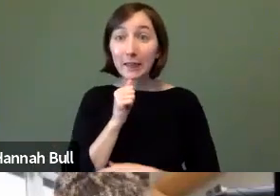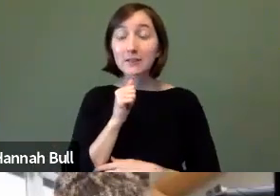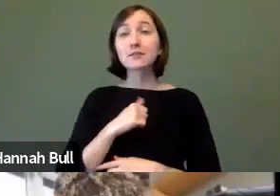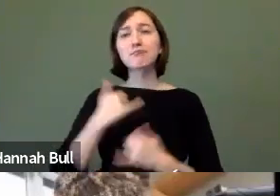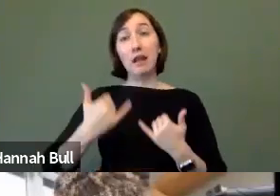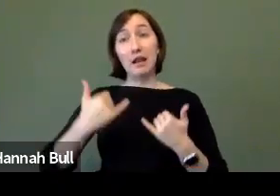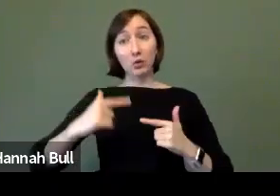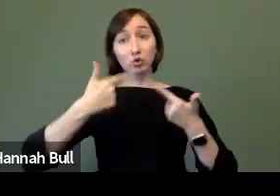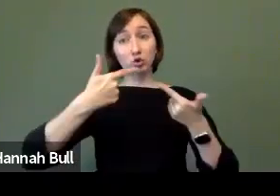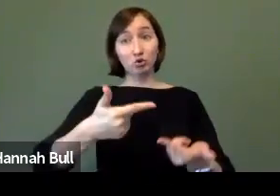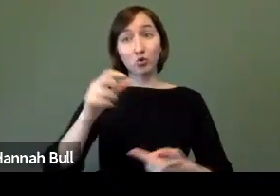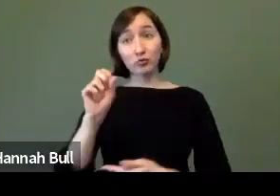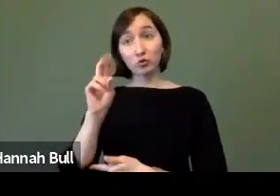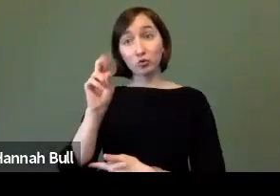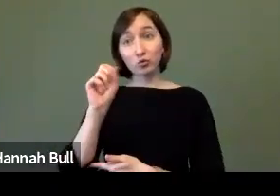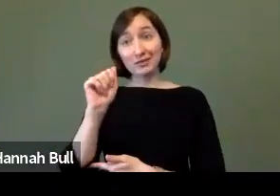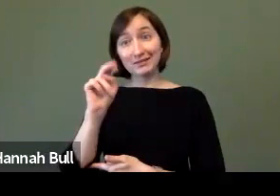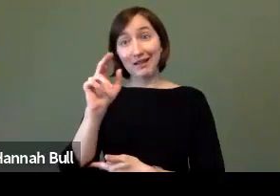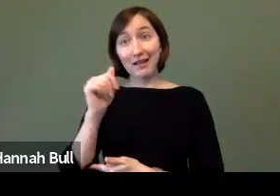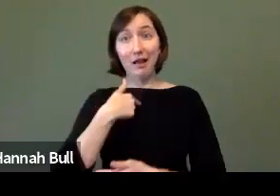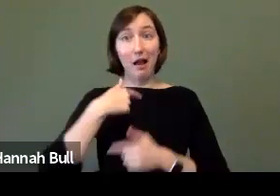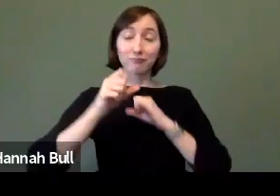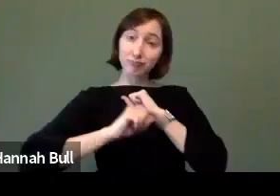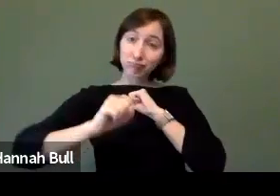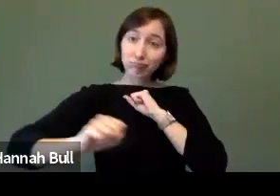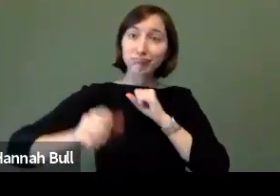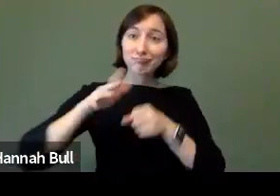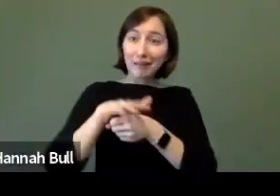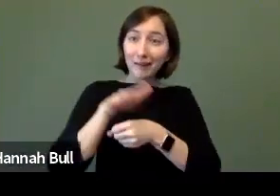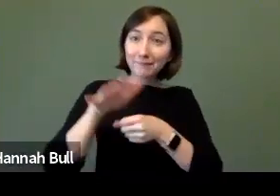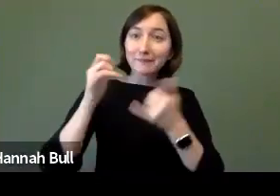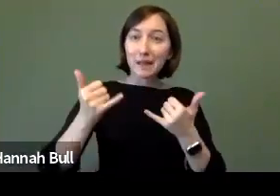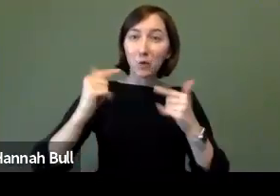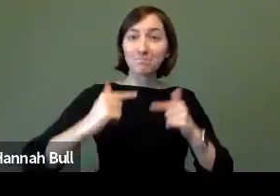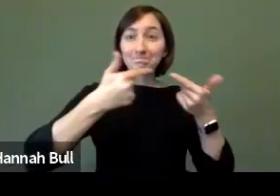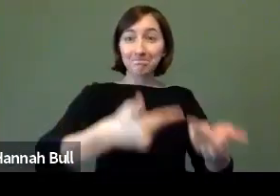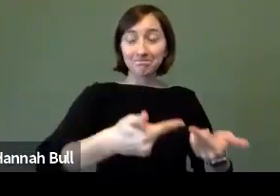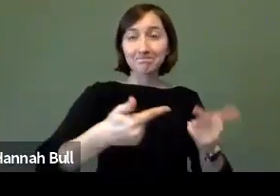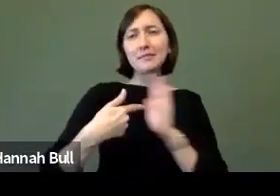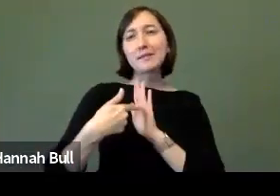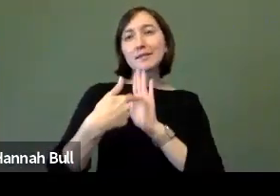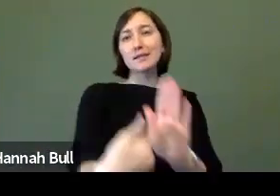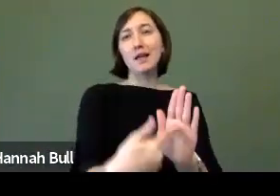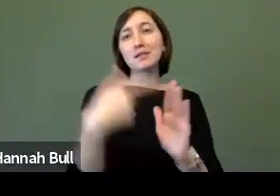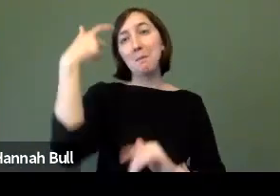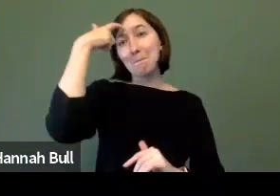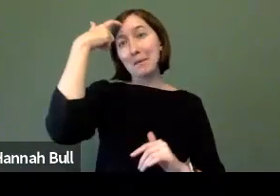because I'm sure you have heard enough of me for a moment. Susanna Miller-Raines: Thanks, Danny.